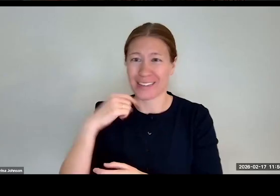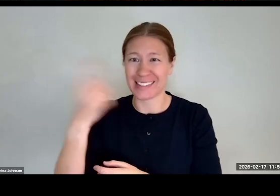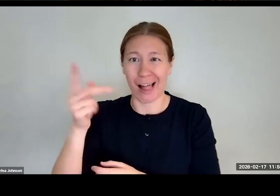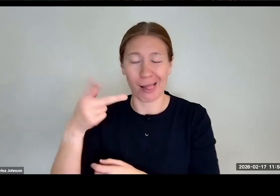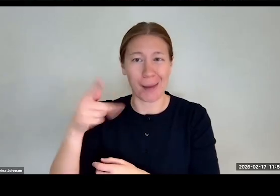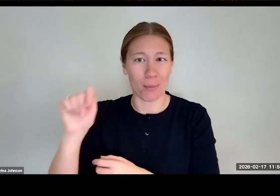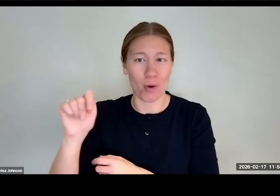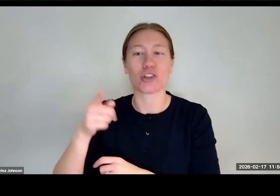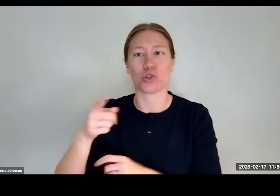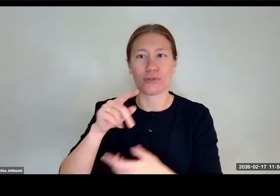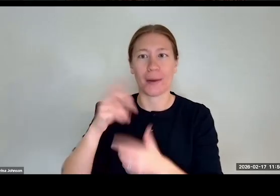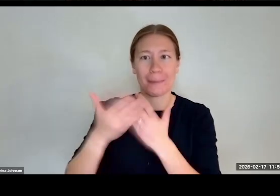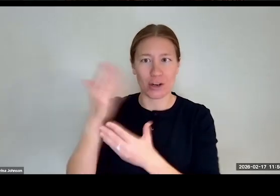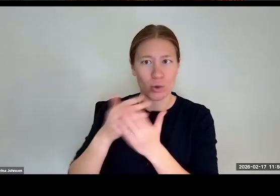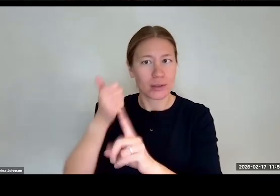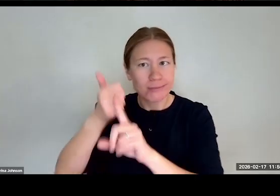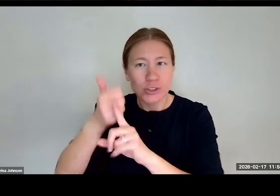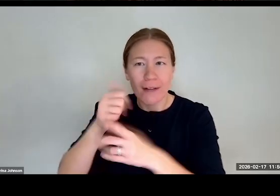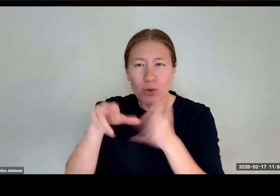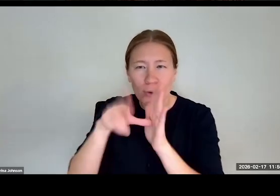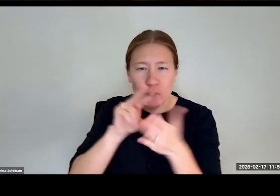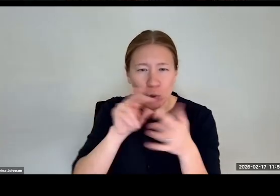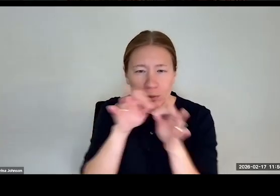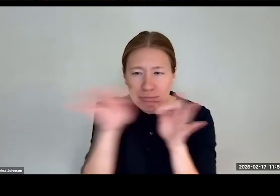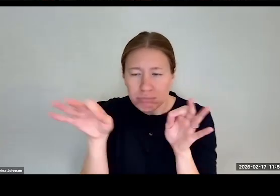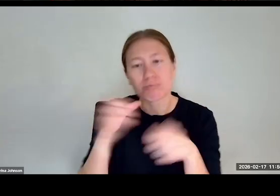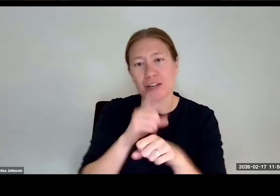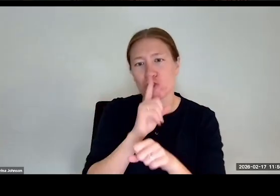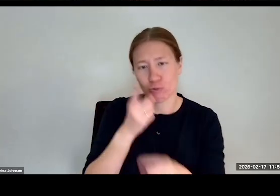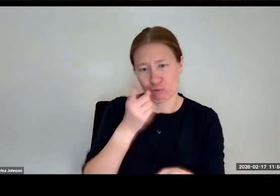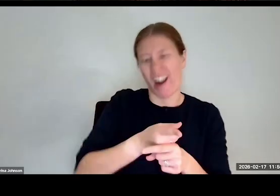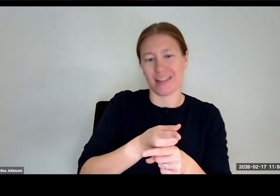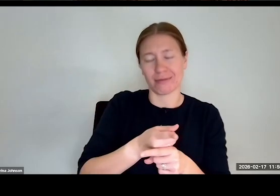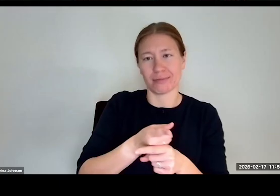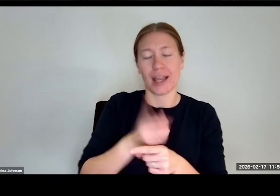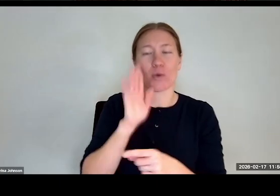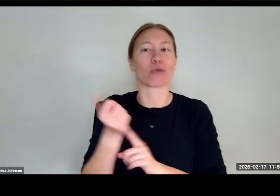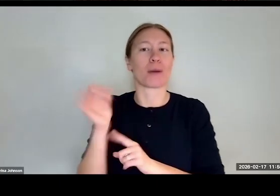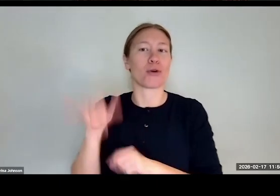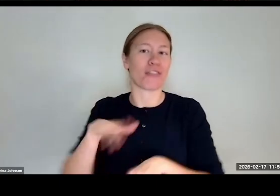that you have actually manually reviewed the text to make sure that it is accurate and it will remove the warning for assistive technology